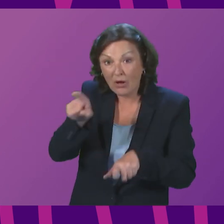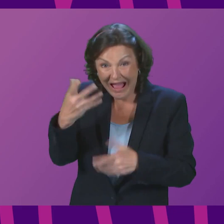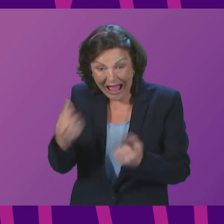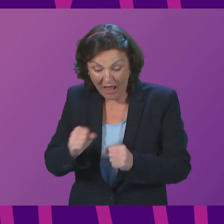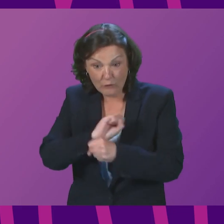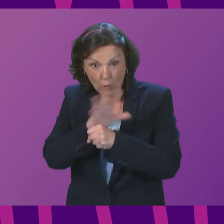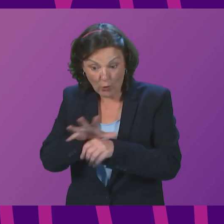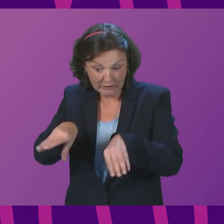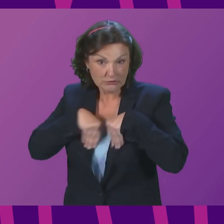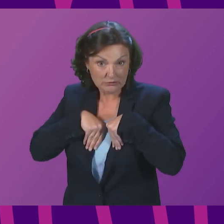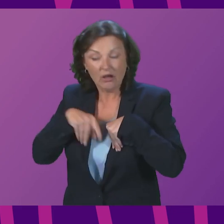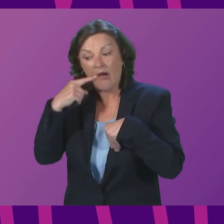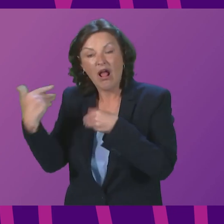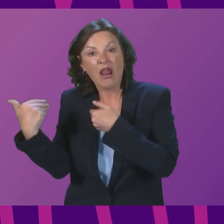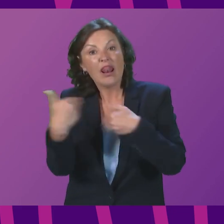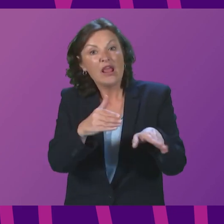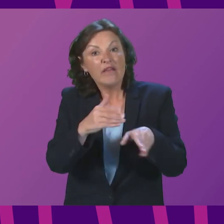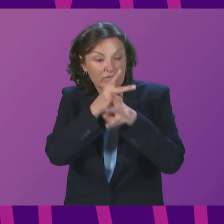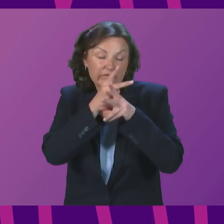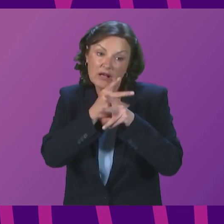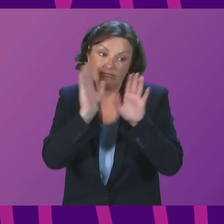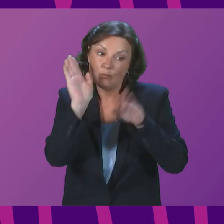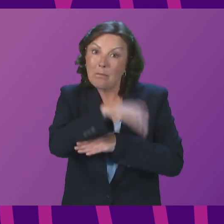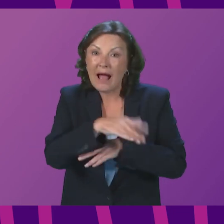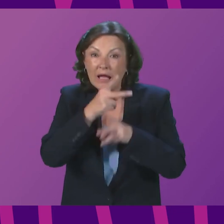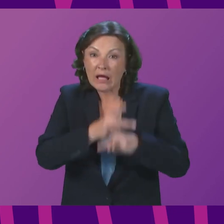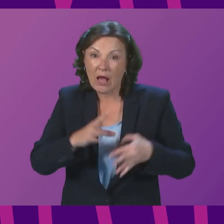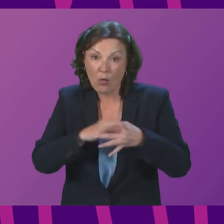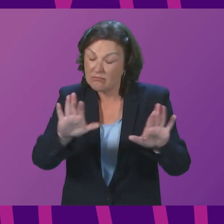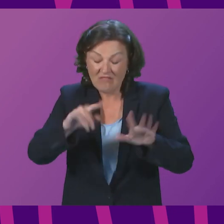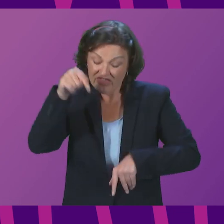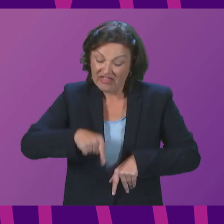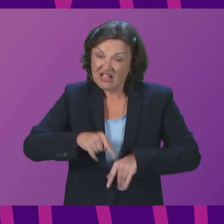We cannot afford to wait four years for the wrong solution. The crisis is at our gates right now.